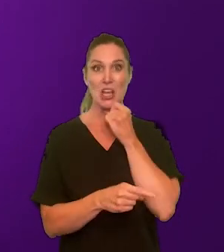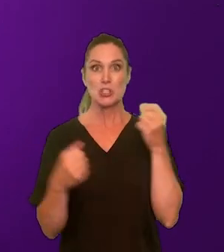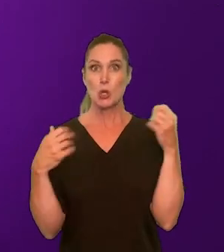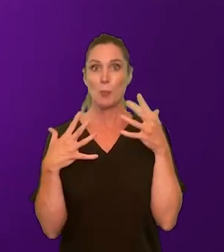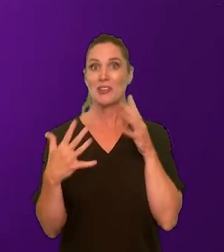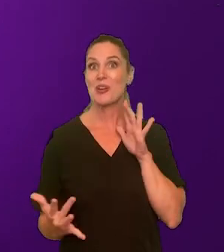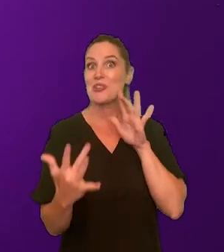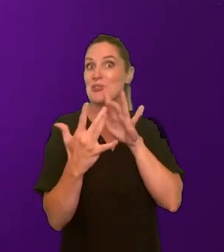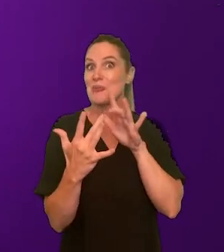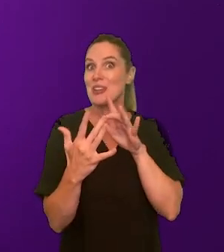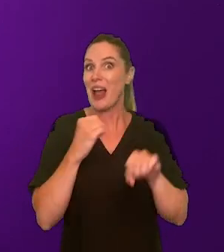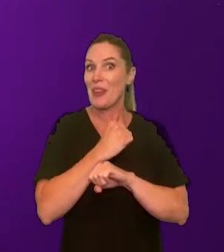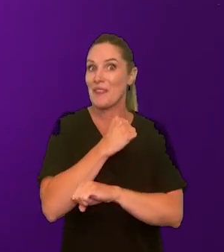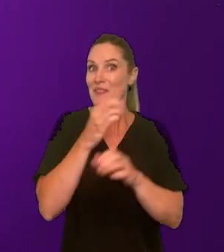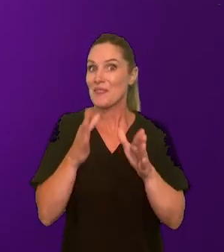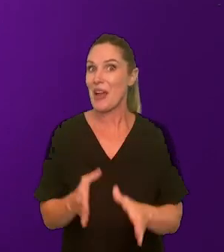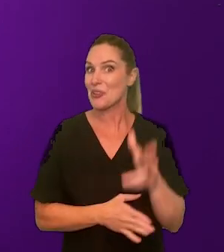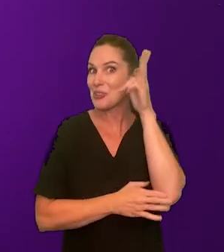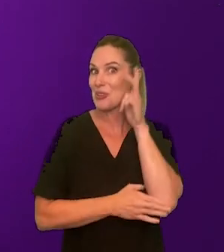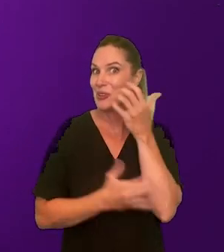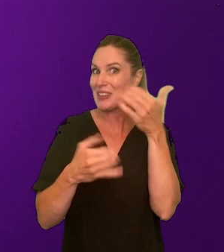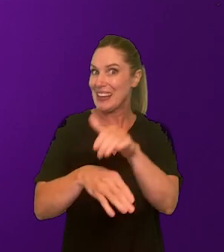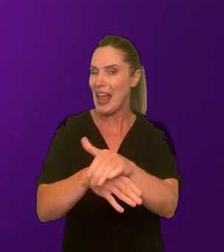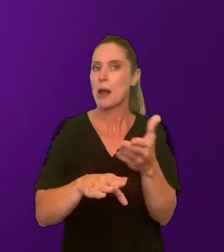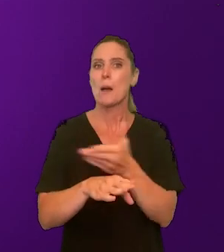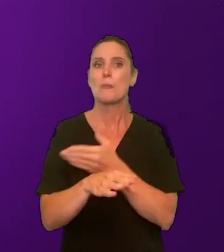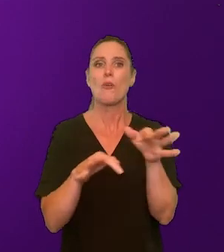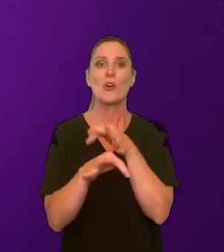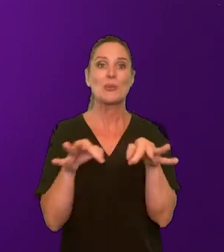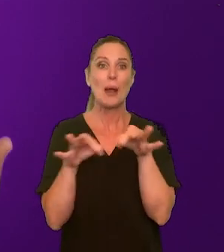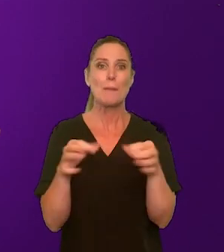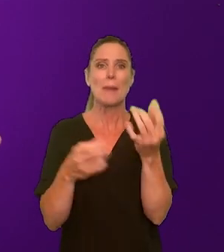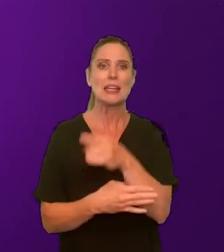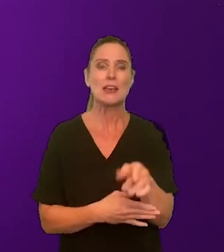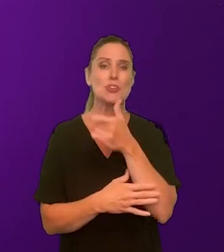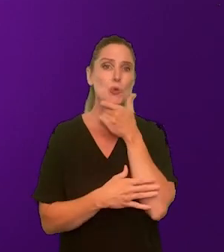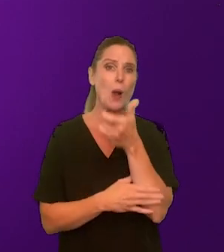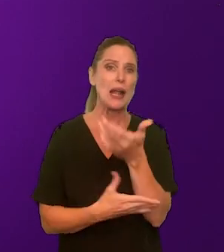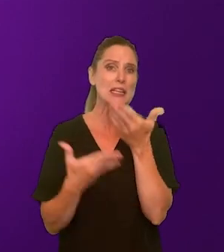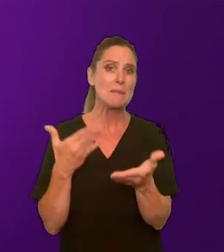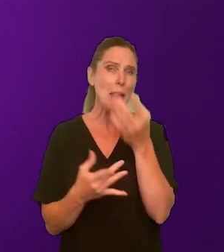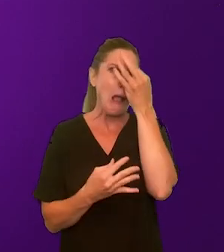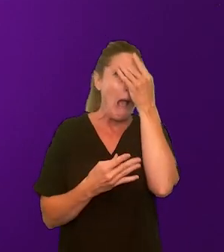to the founders you heard from tonight. Now, before we wrap things up, a number of you watching tonight may have your own startup brewing.